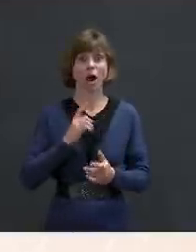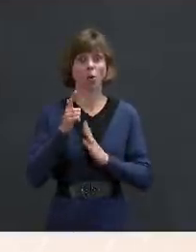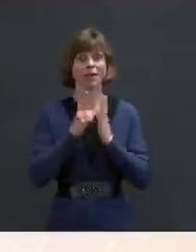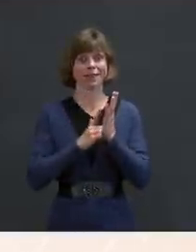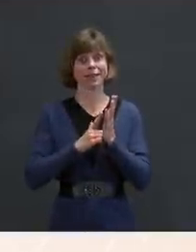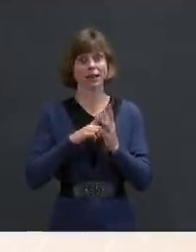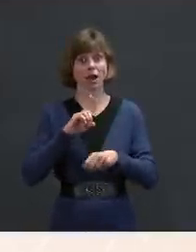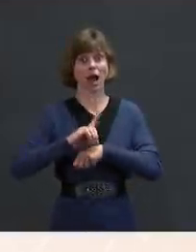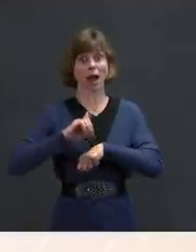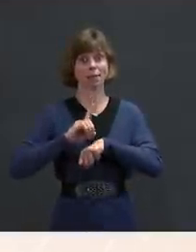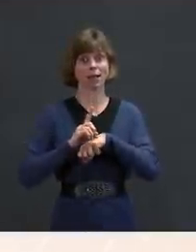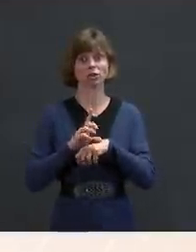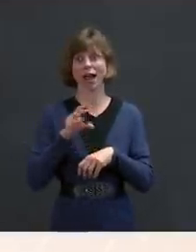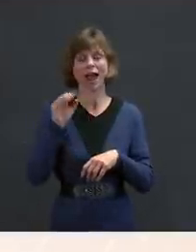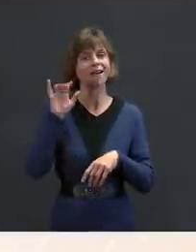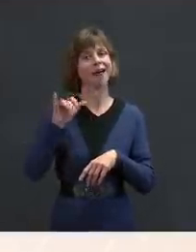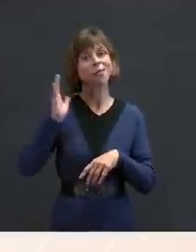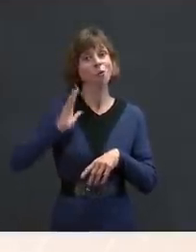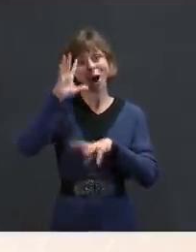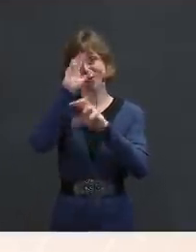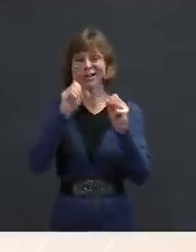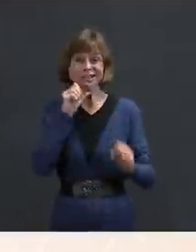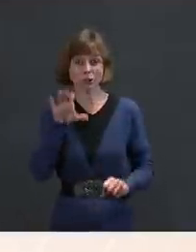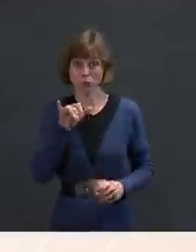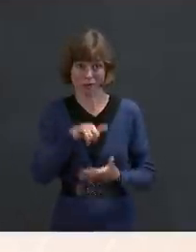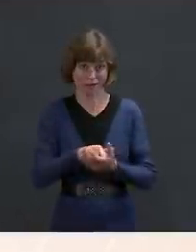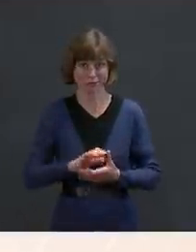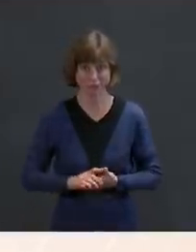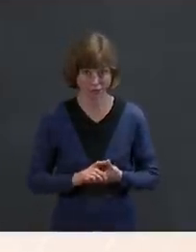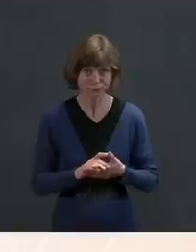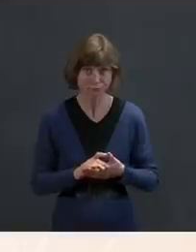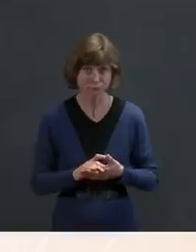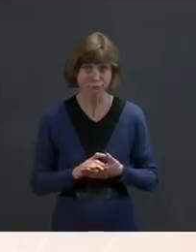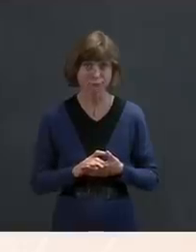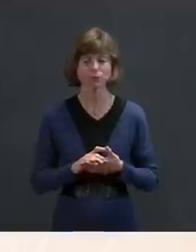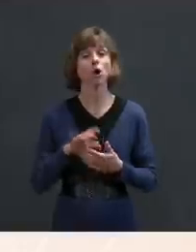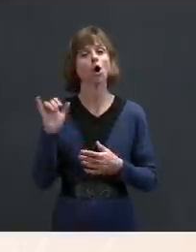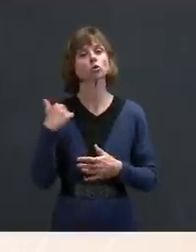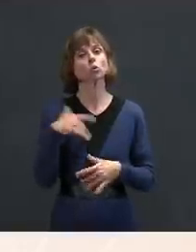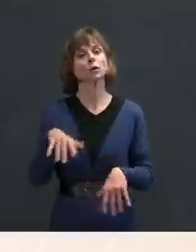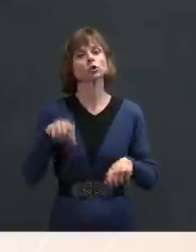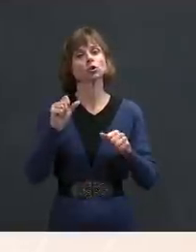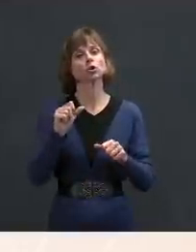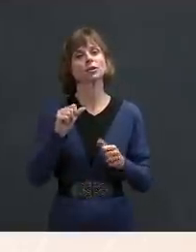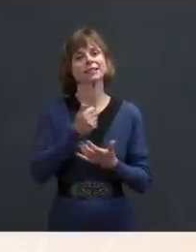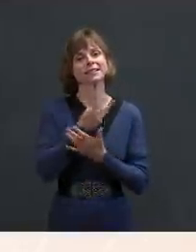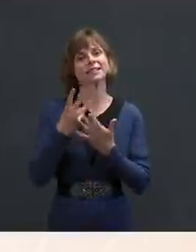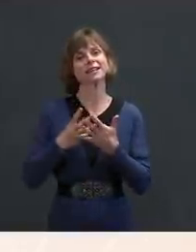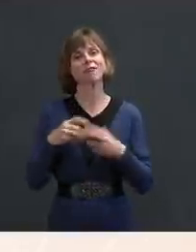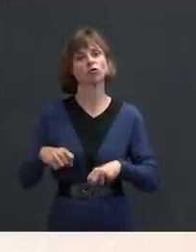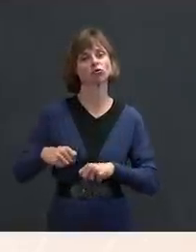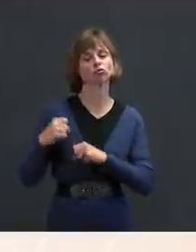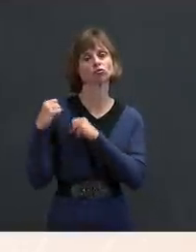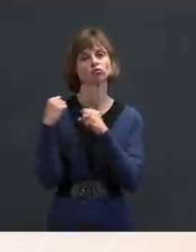by the prior administration. We also took a series of strong steps to impose on individuals directly involved in the operation